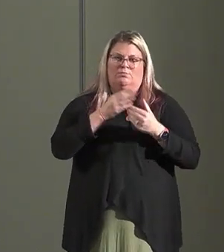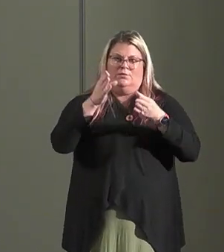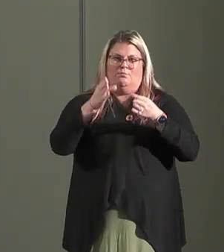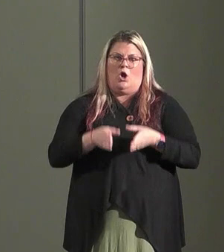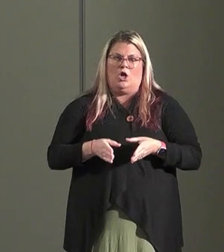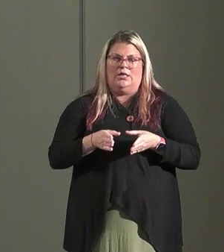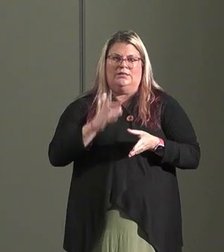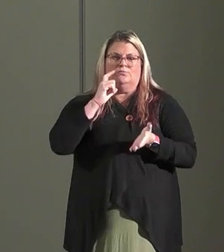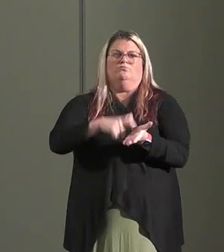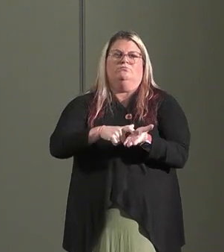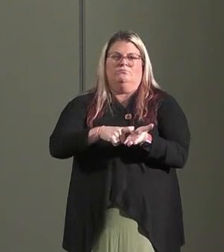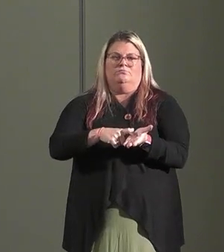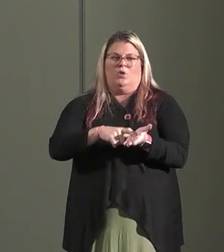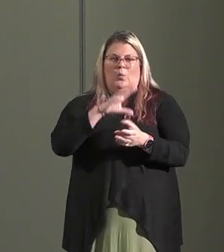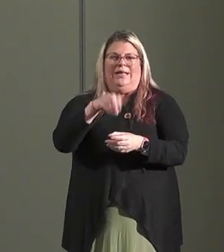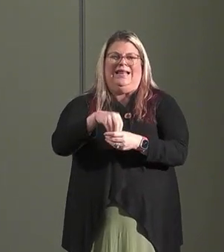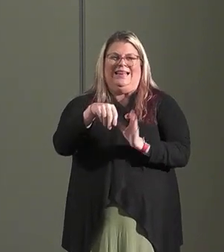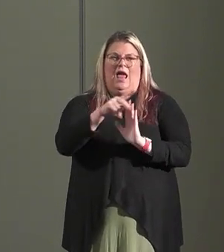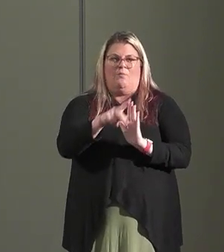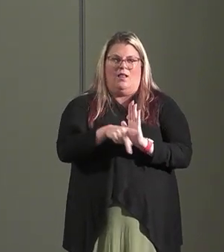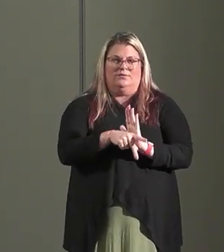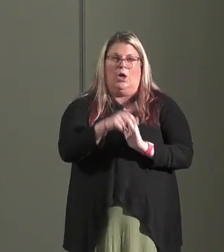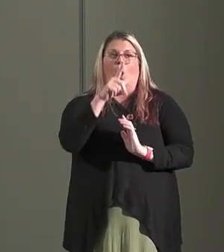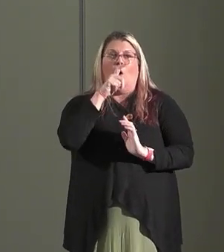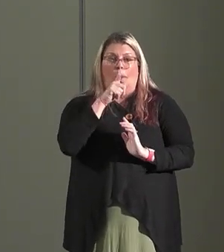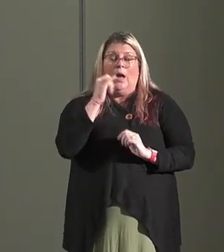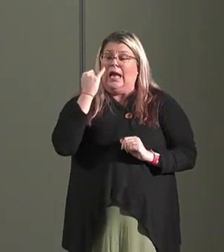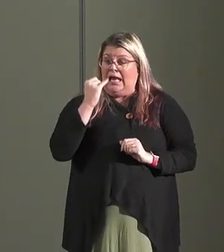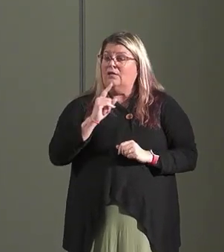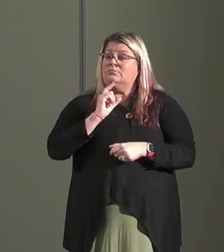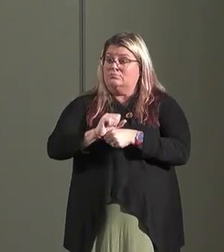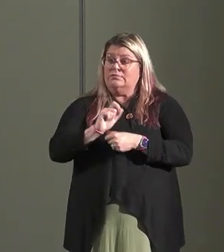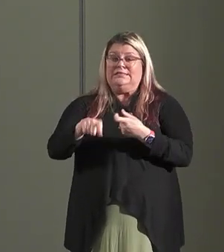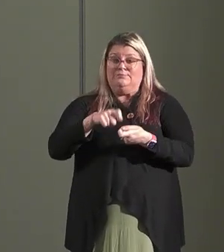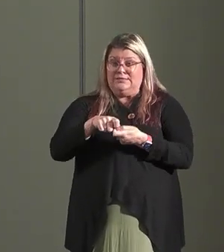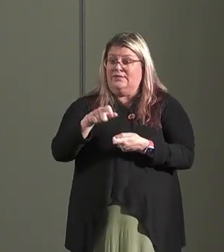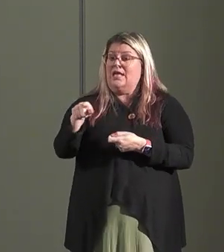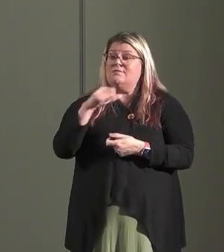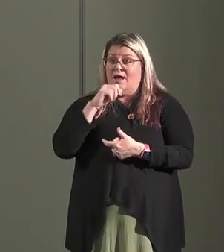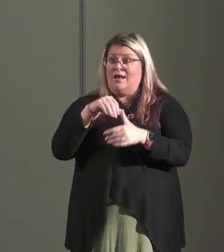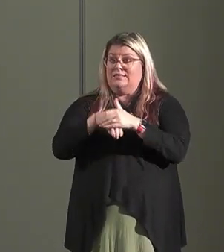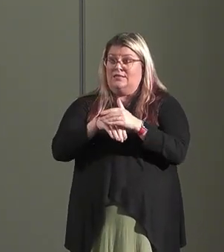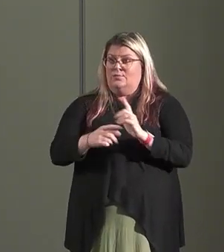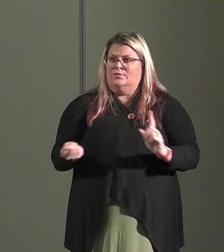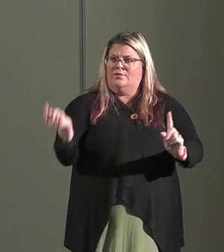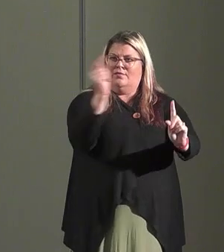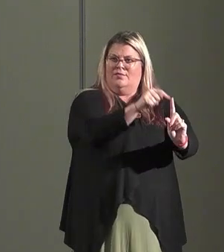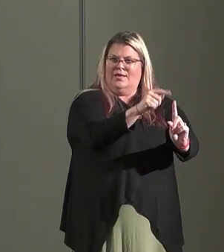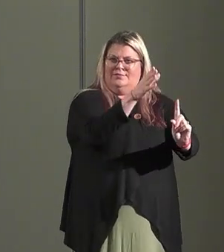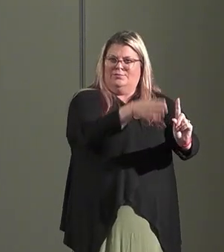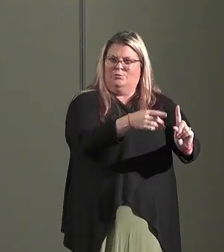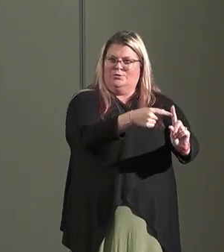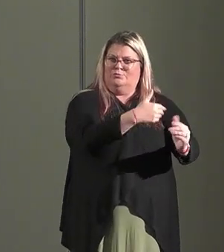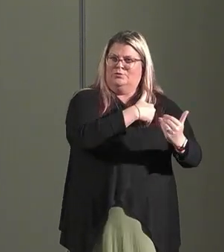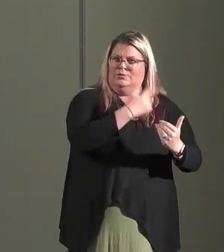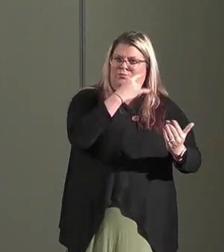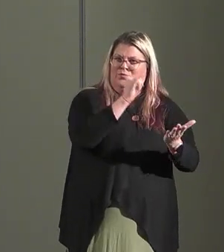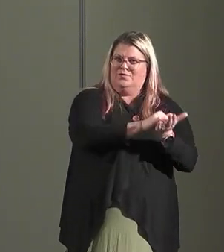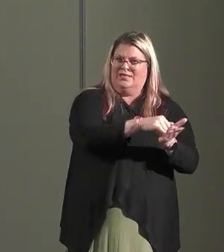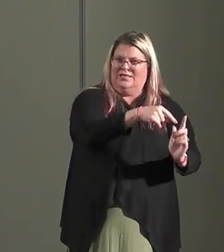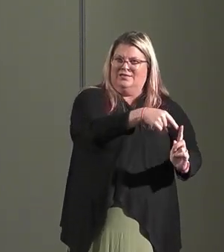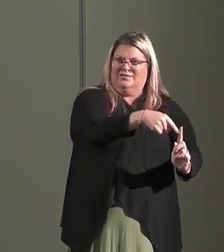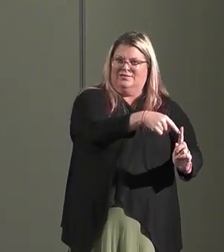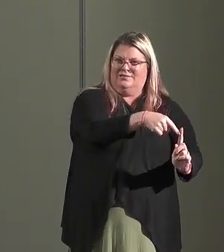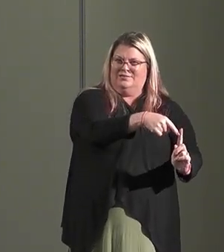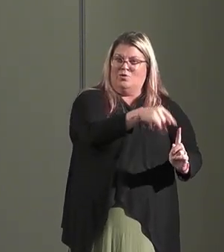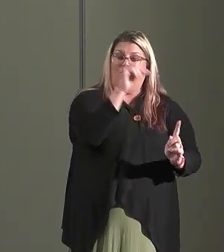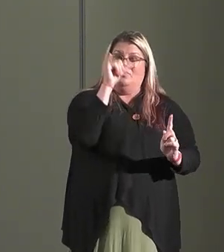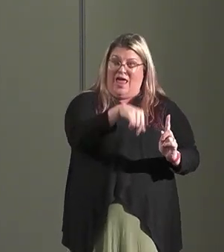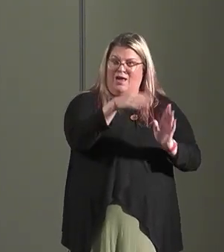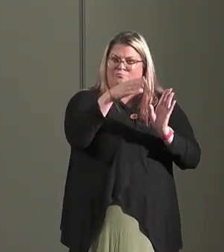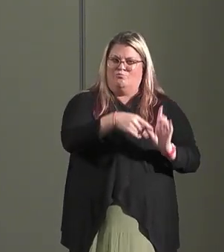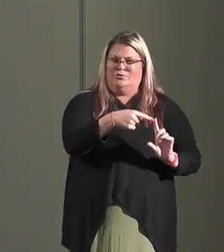within policies. There are specific positions, that own this, within the institution, I think